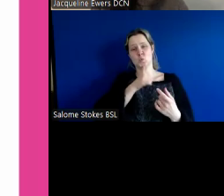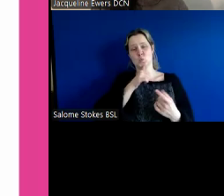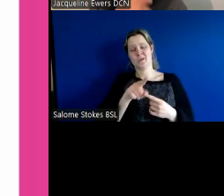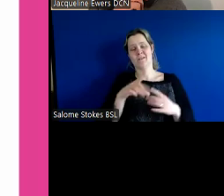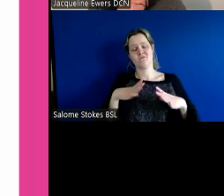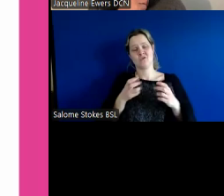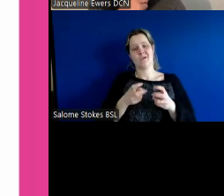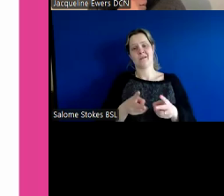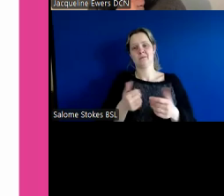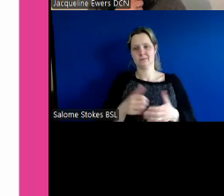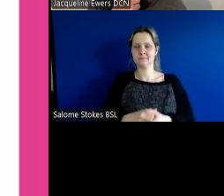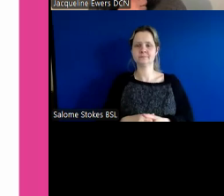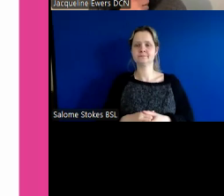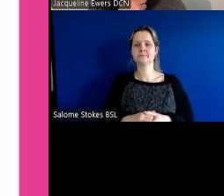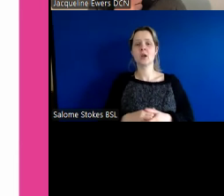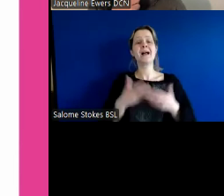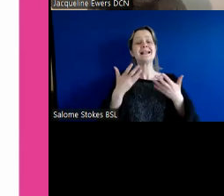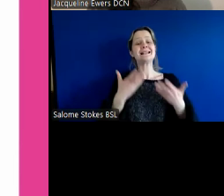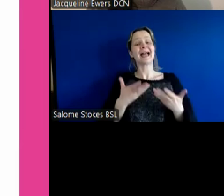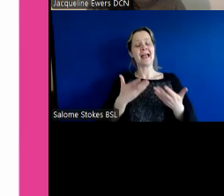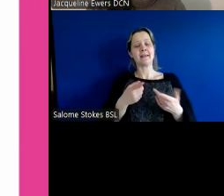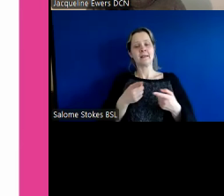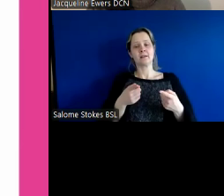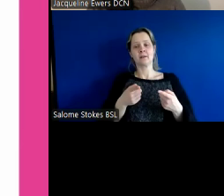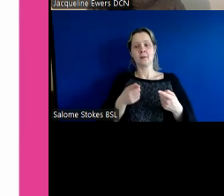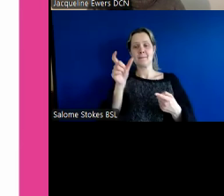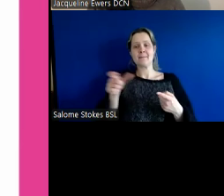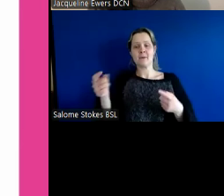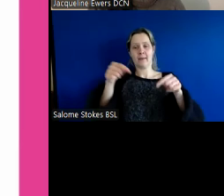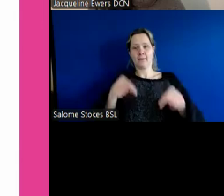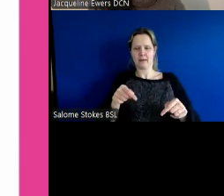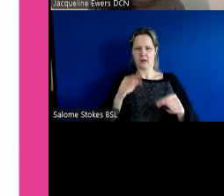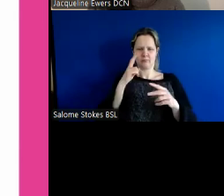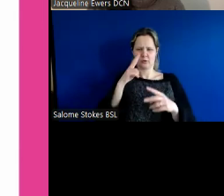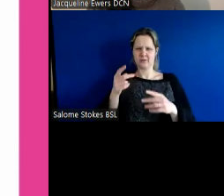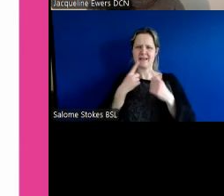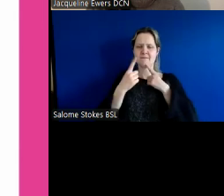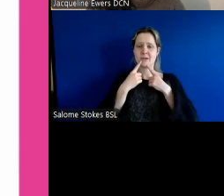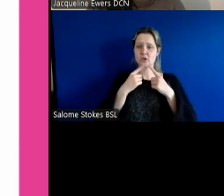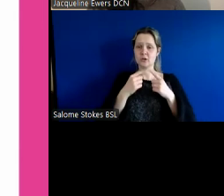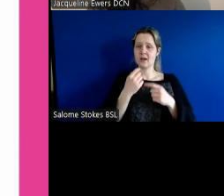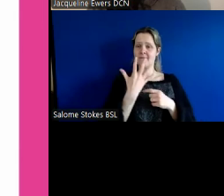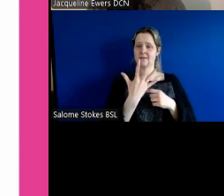In today's attendees, I noticed that over 52% of you are using Mailchimp,